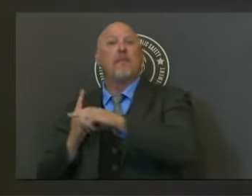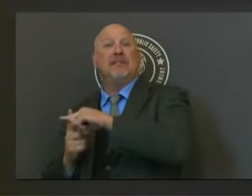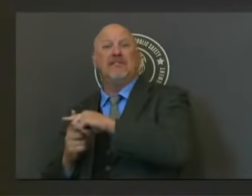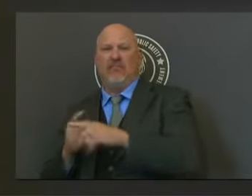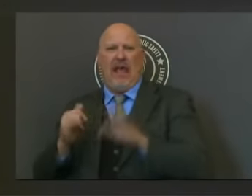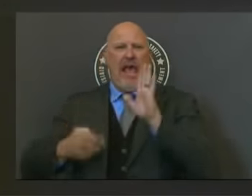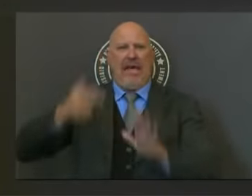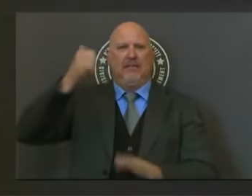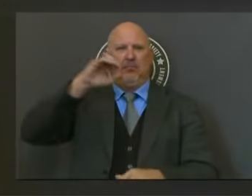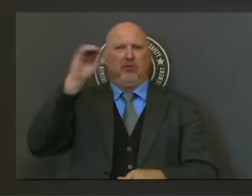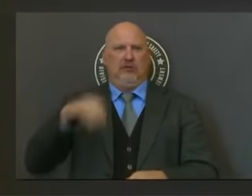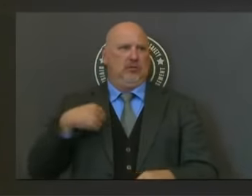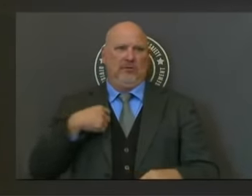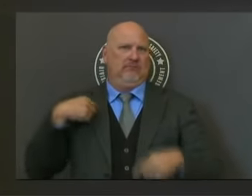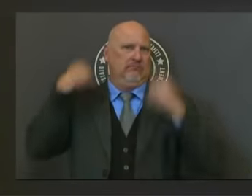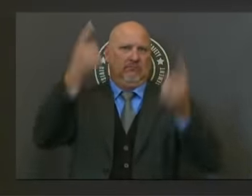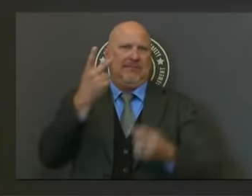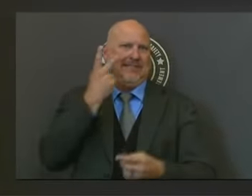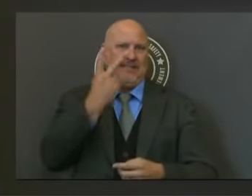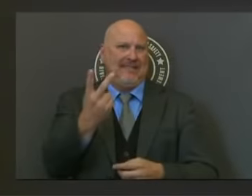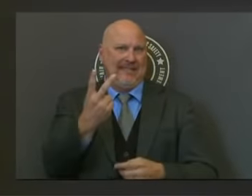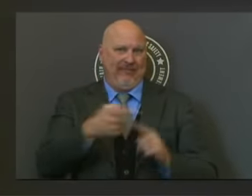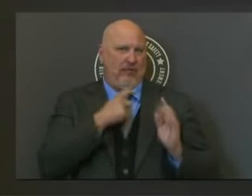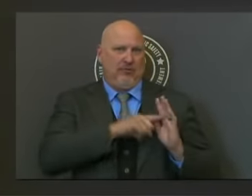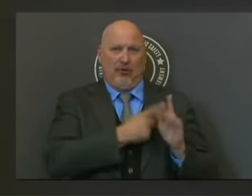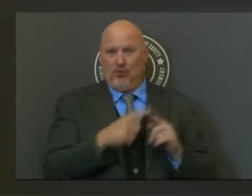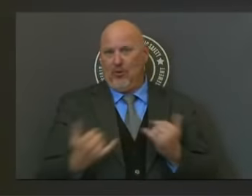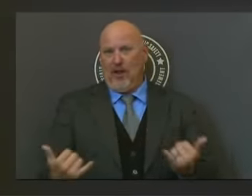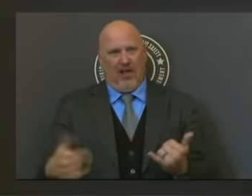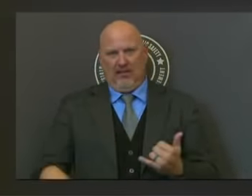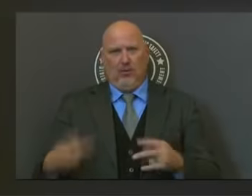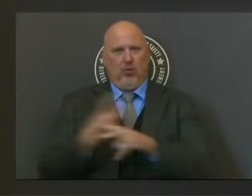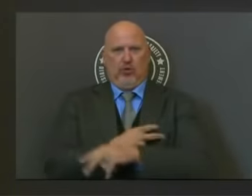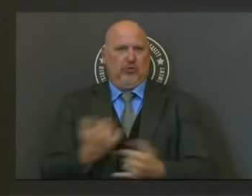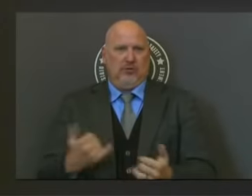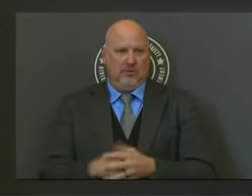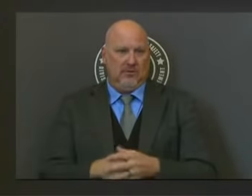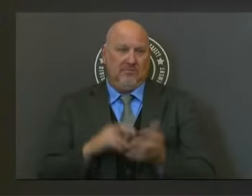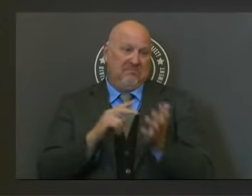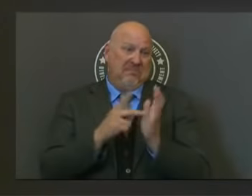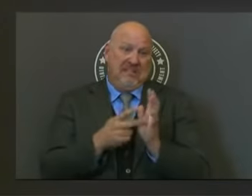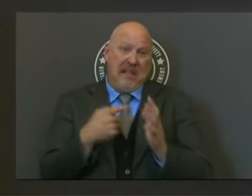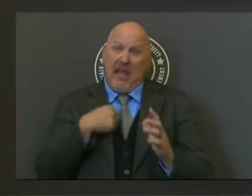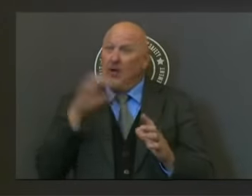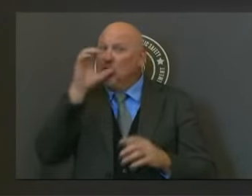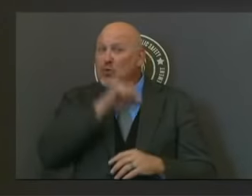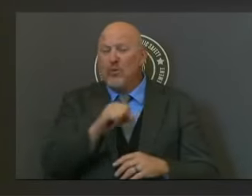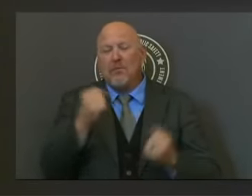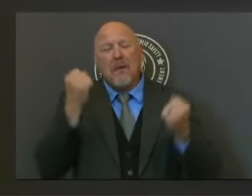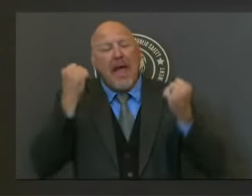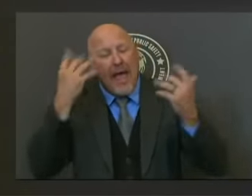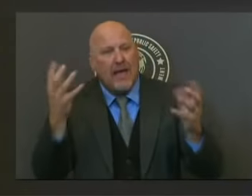that we are missing many many infections